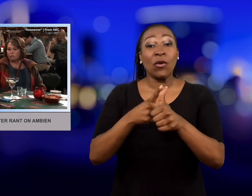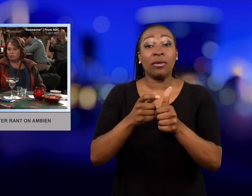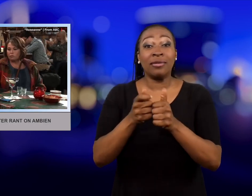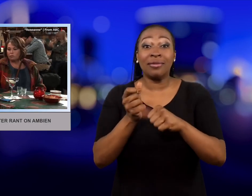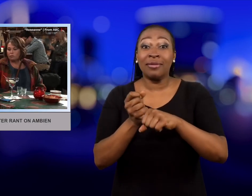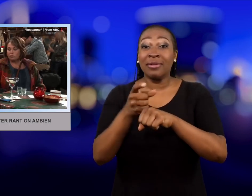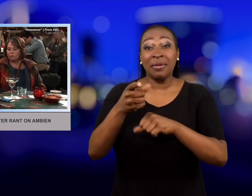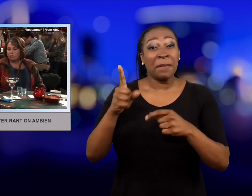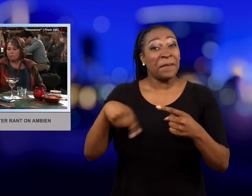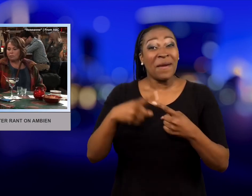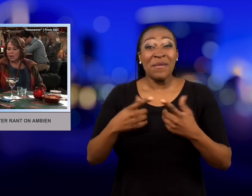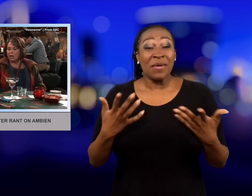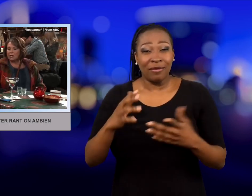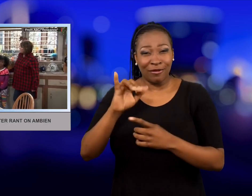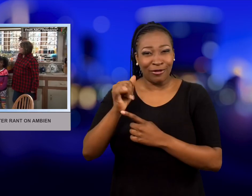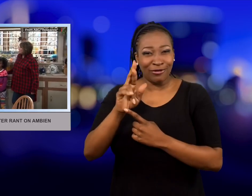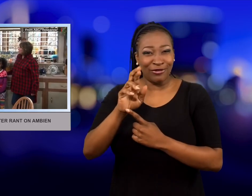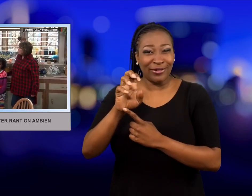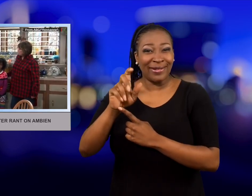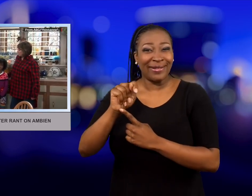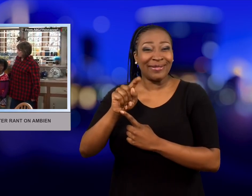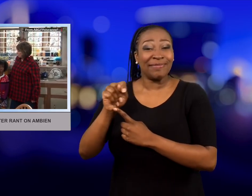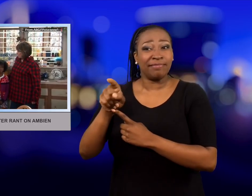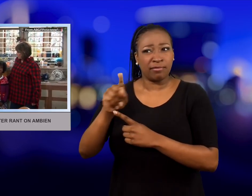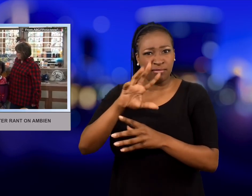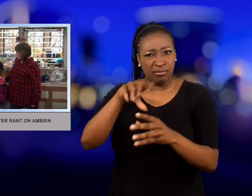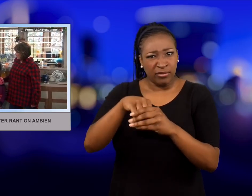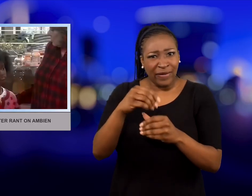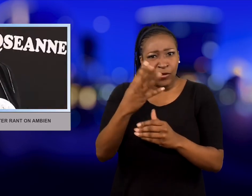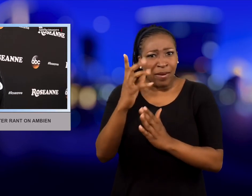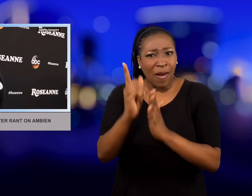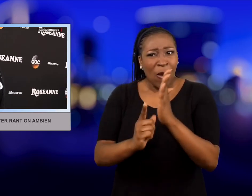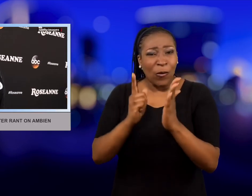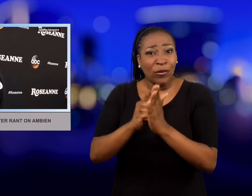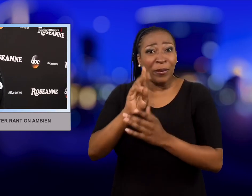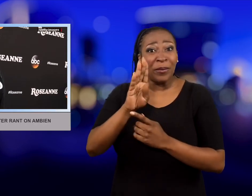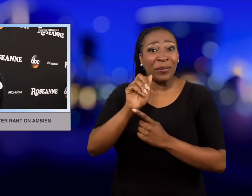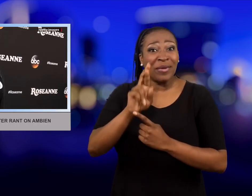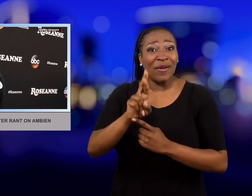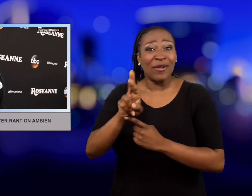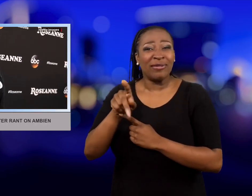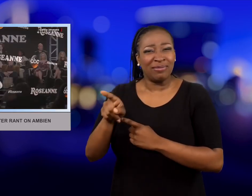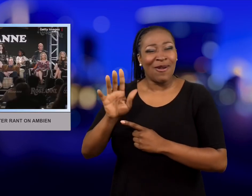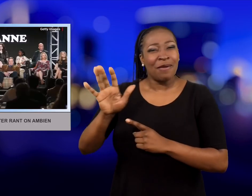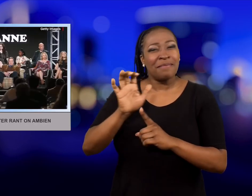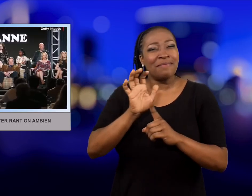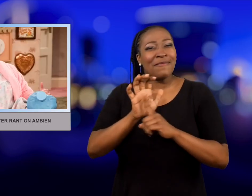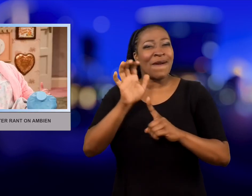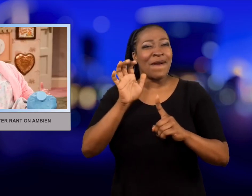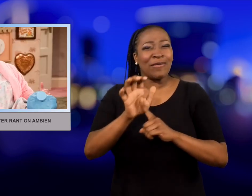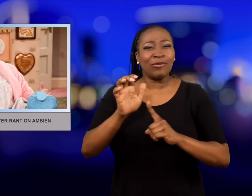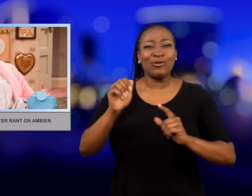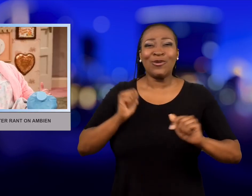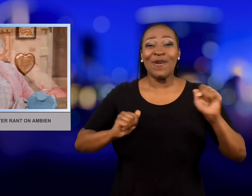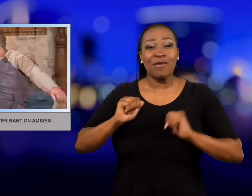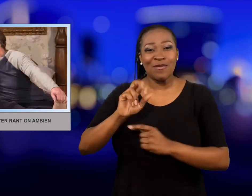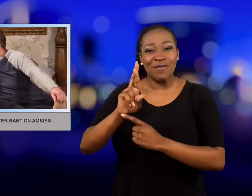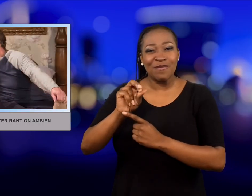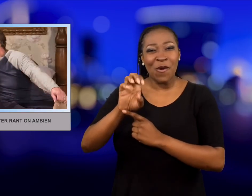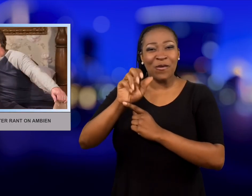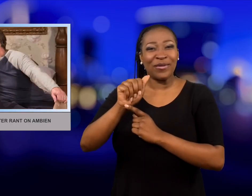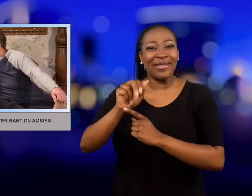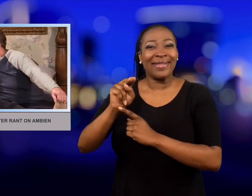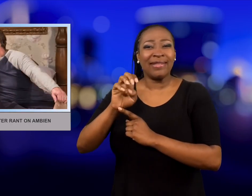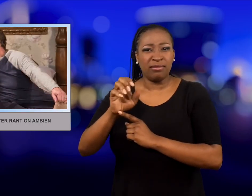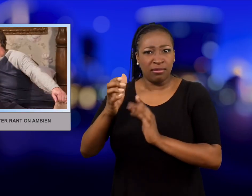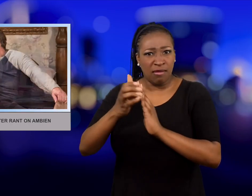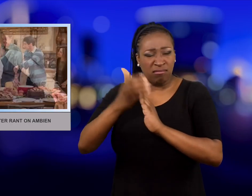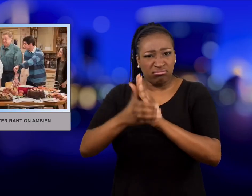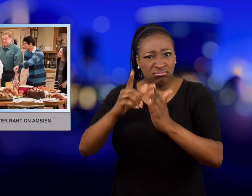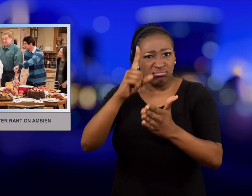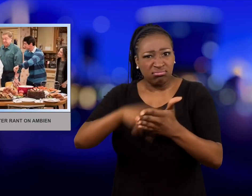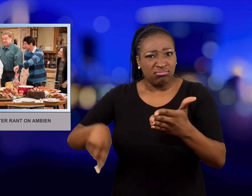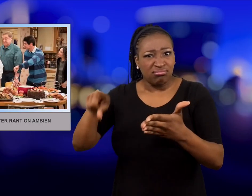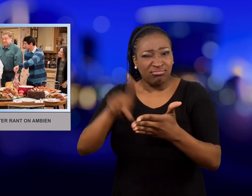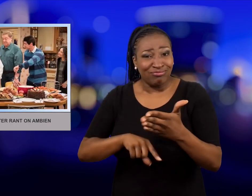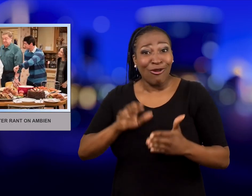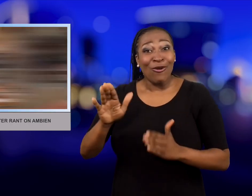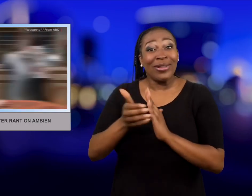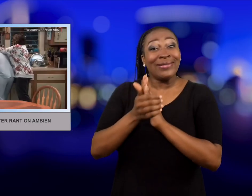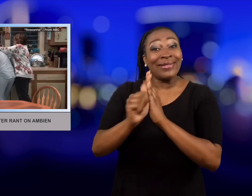Within hours of her first tweet about Jarrett, Barr's hit show "Roseanne" was canceled and